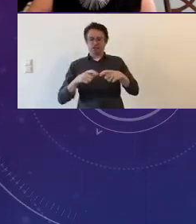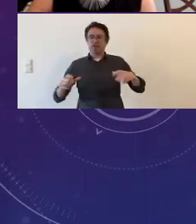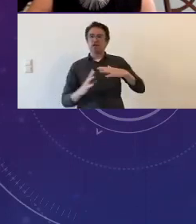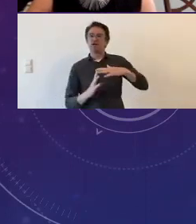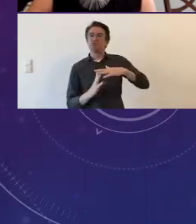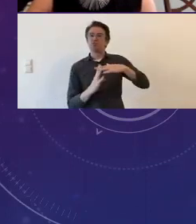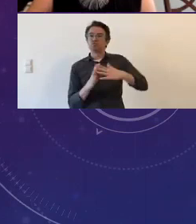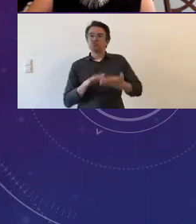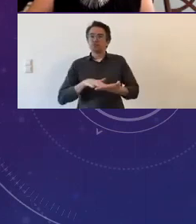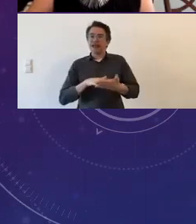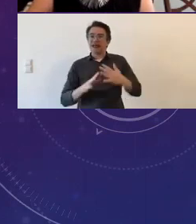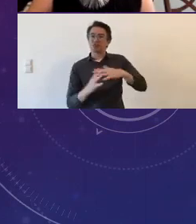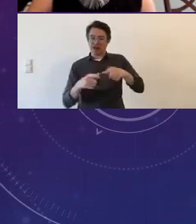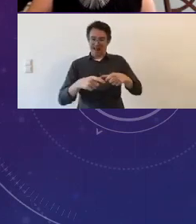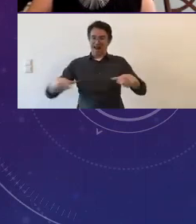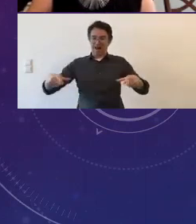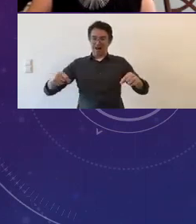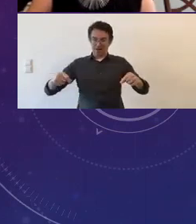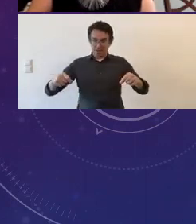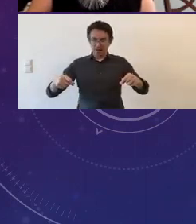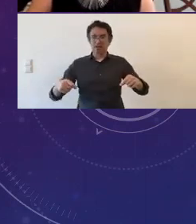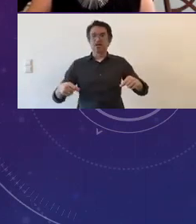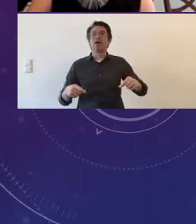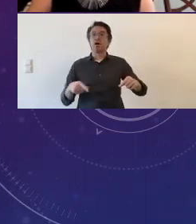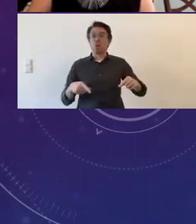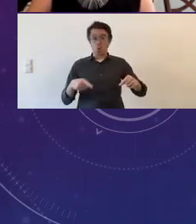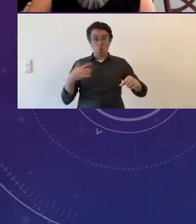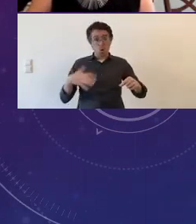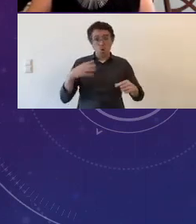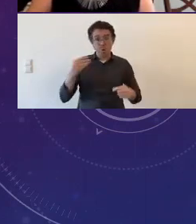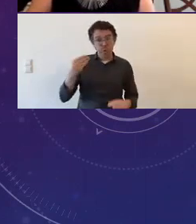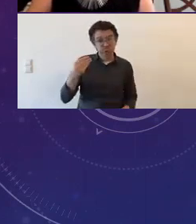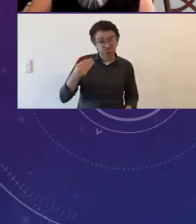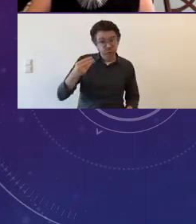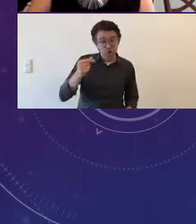international may be able to help and securing these type of devices but